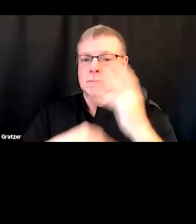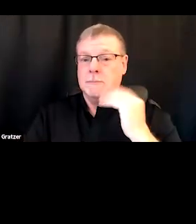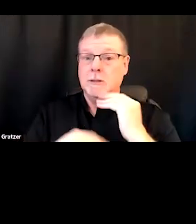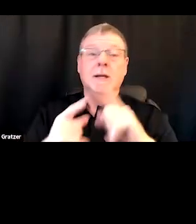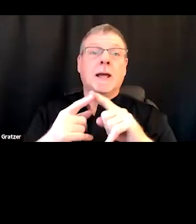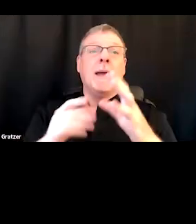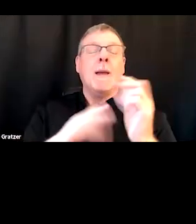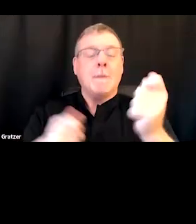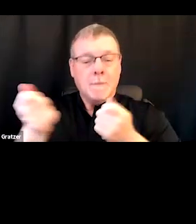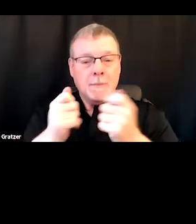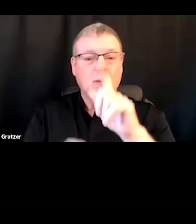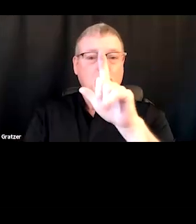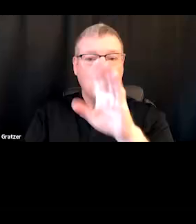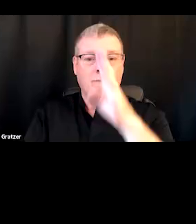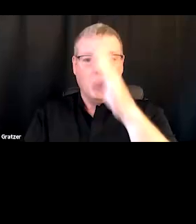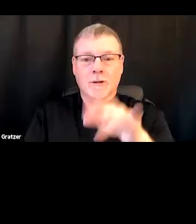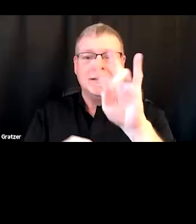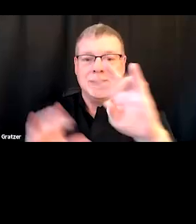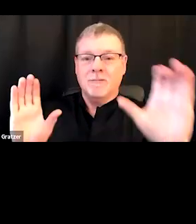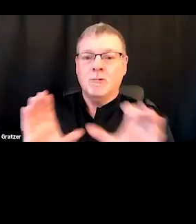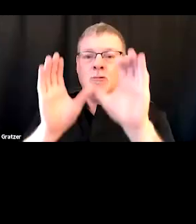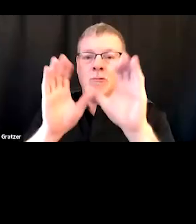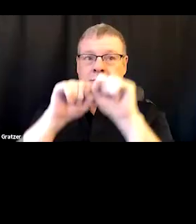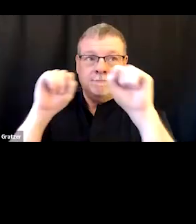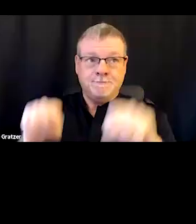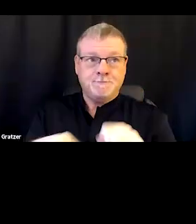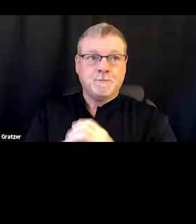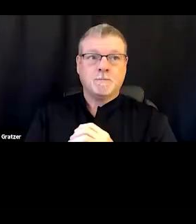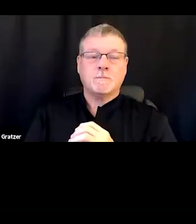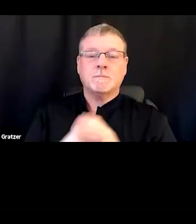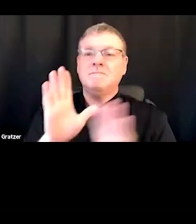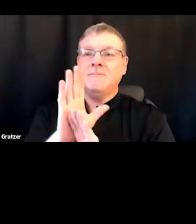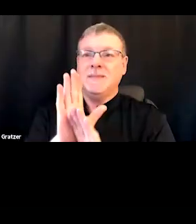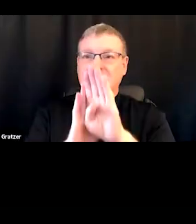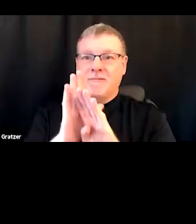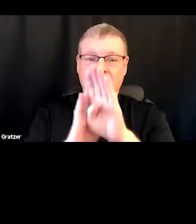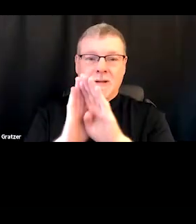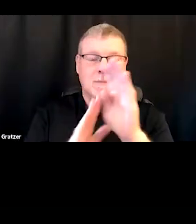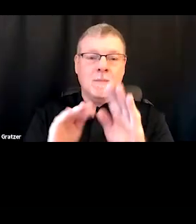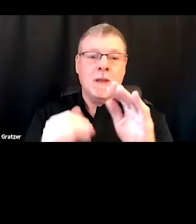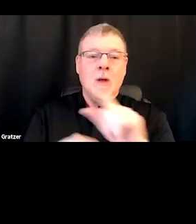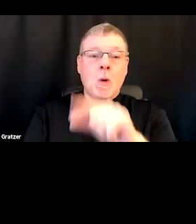and managing 24/7 crisis systems, developing quality assurance frameworks,